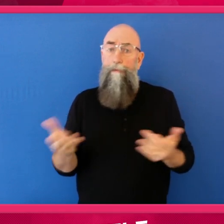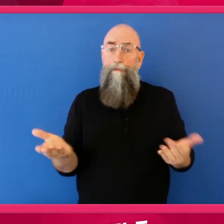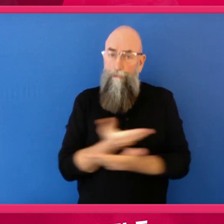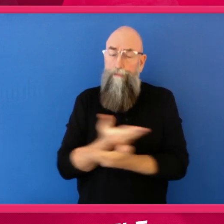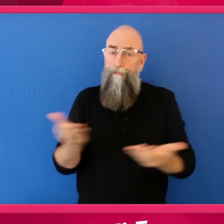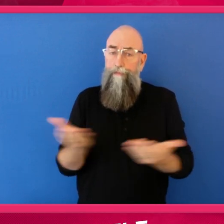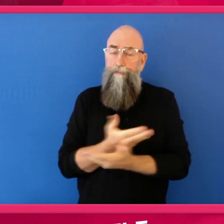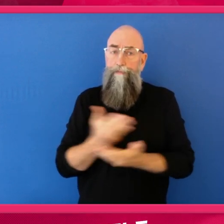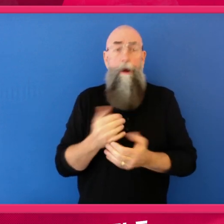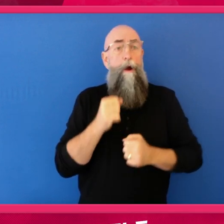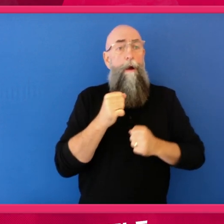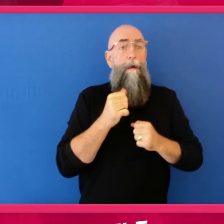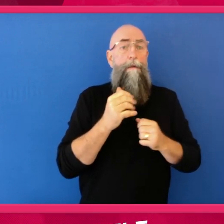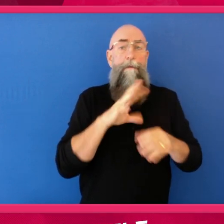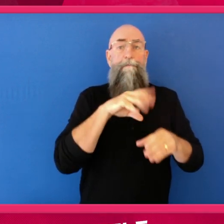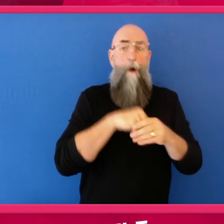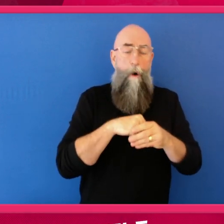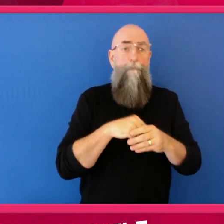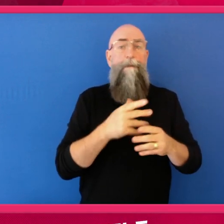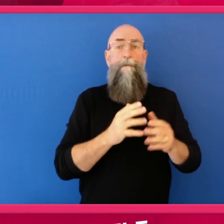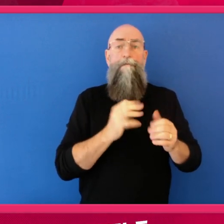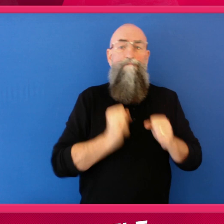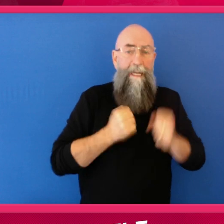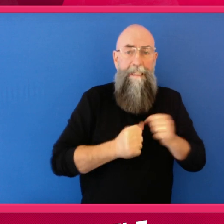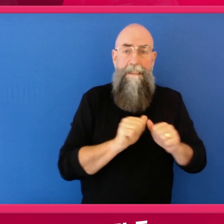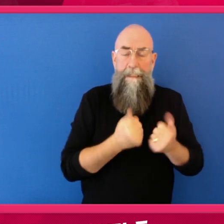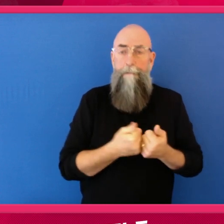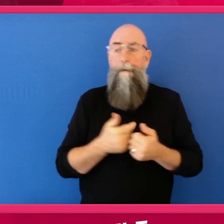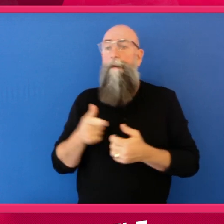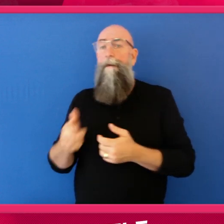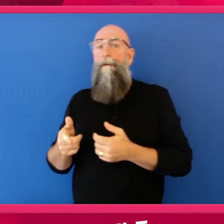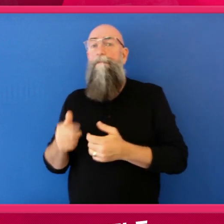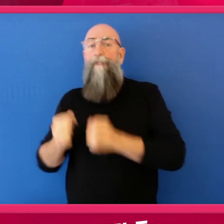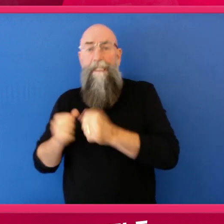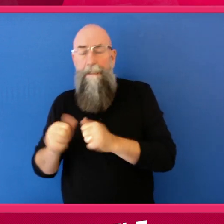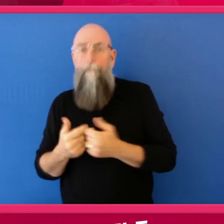not sure about the wheelchair basketball teams. I think their programs are quite separate